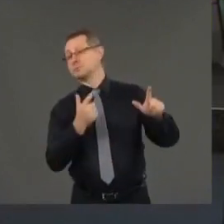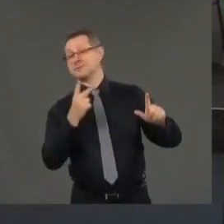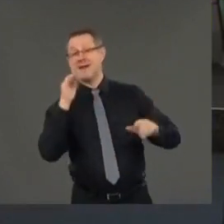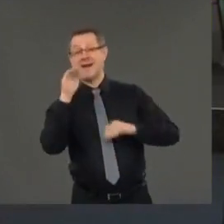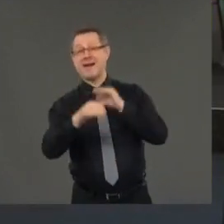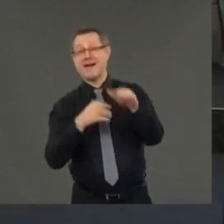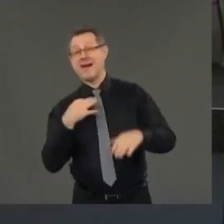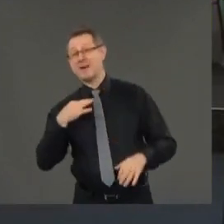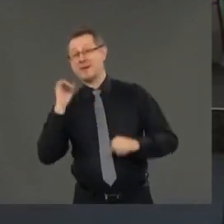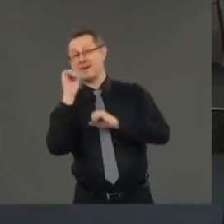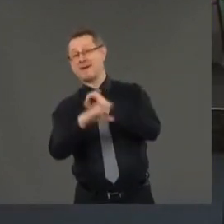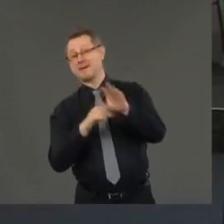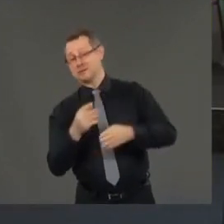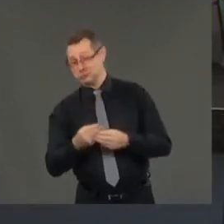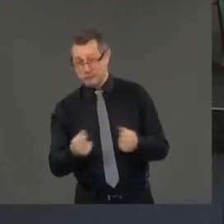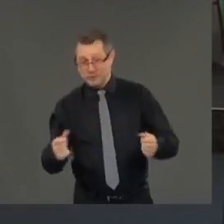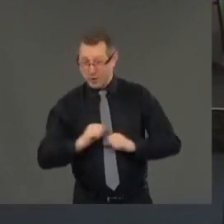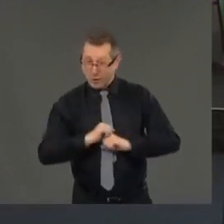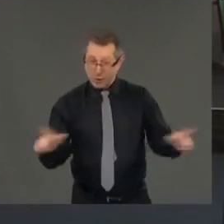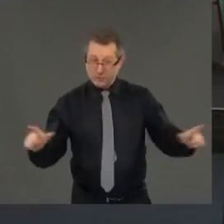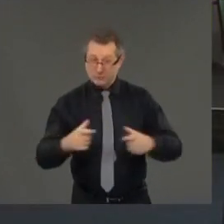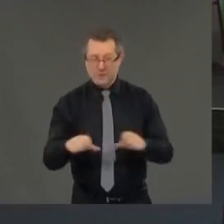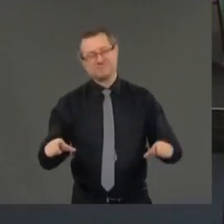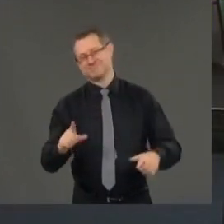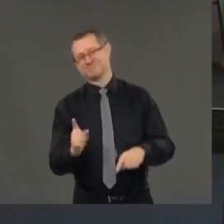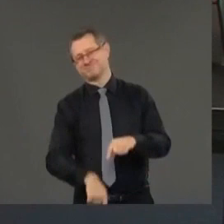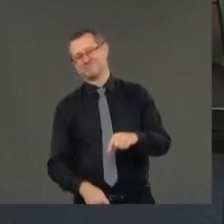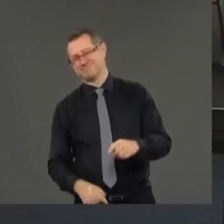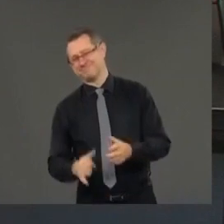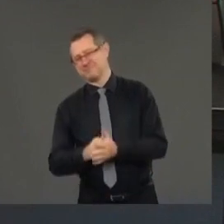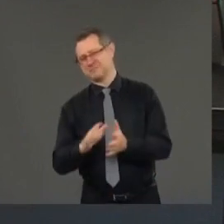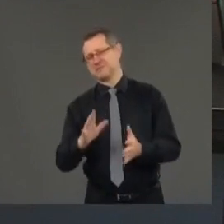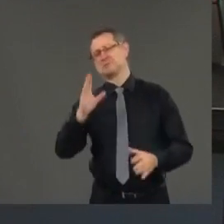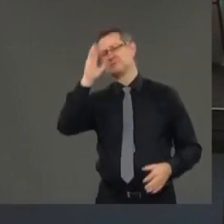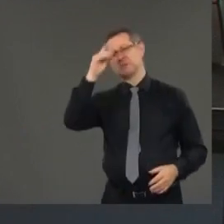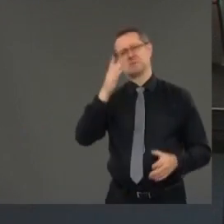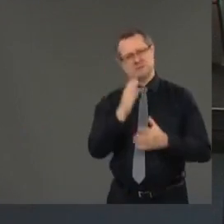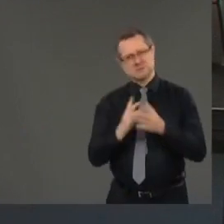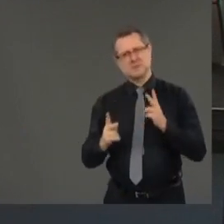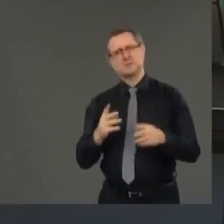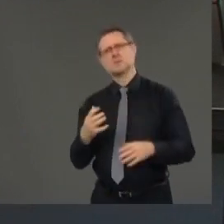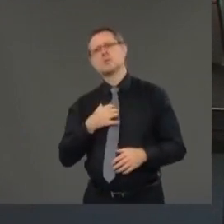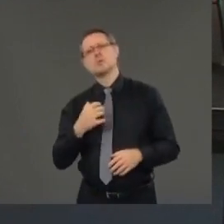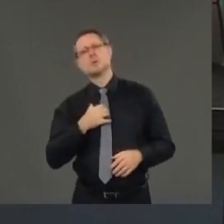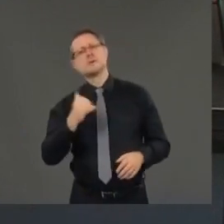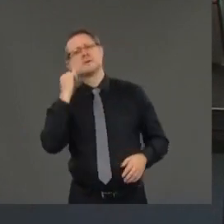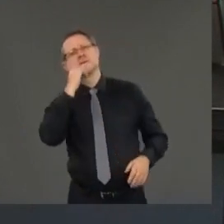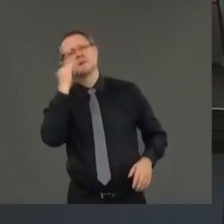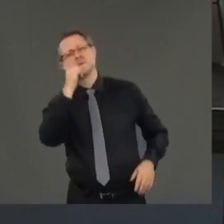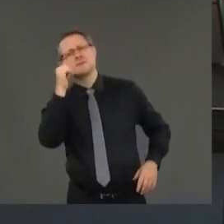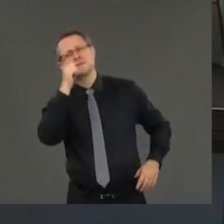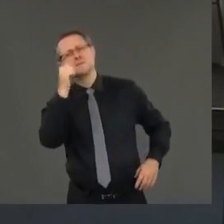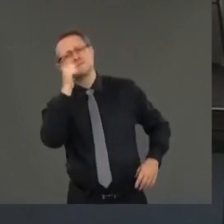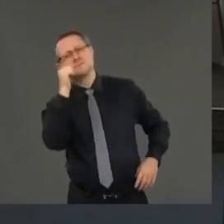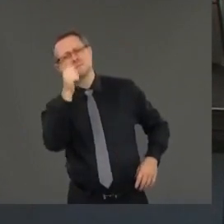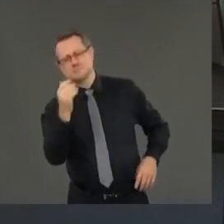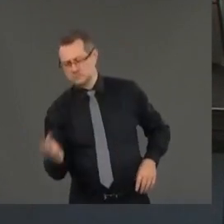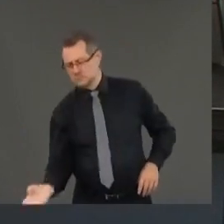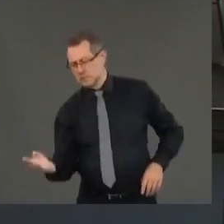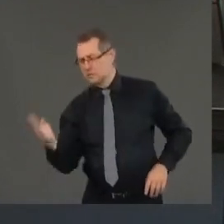THERE ARE GOING FOB ISSUES WITH PEOPLE. IT'S NOT EVERYBODY THAT APPLIES FOR A CHECK GETS A CHECK.